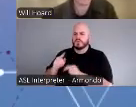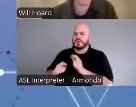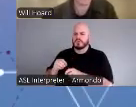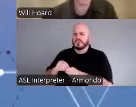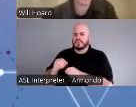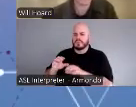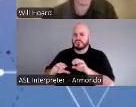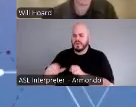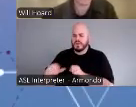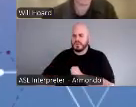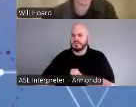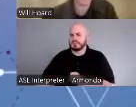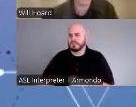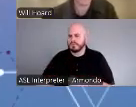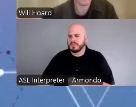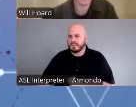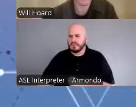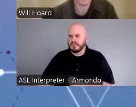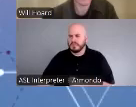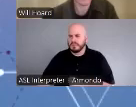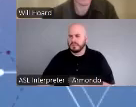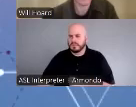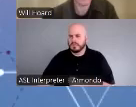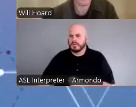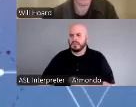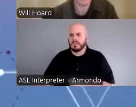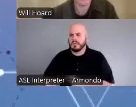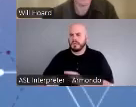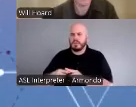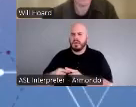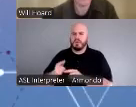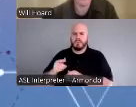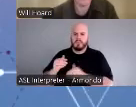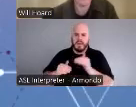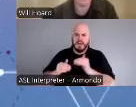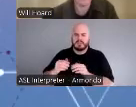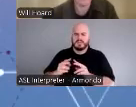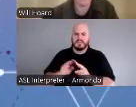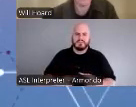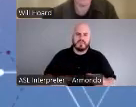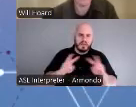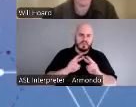about balancing the values of researchers versus those